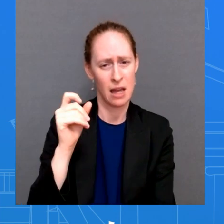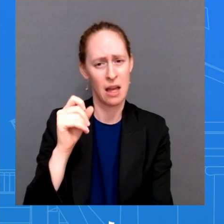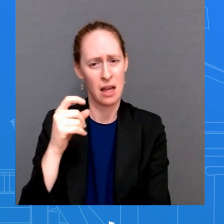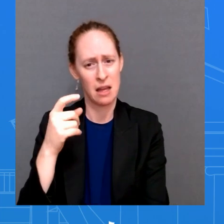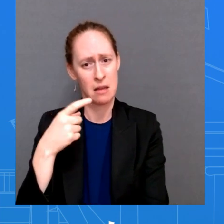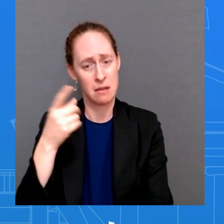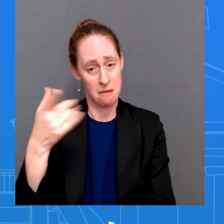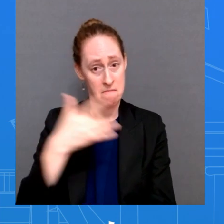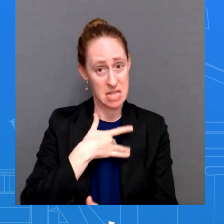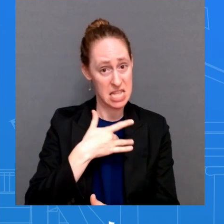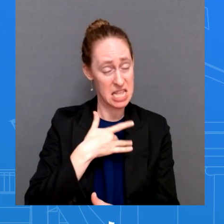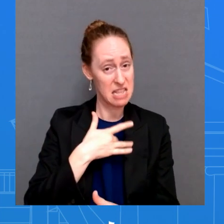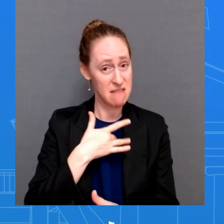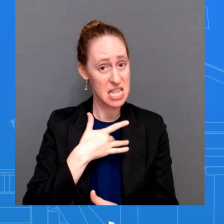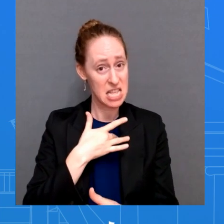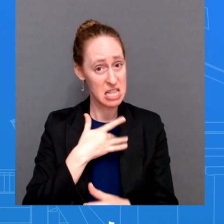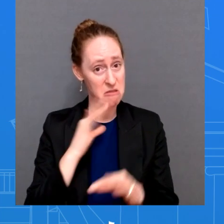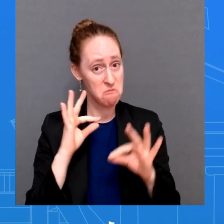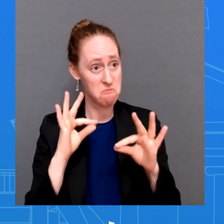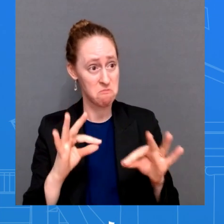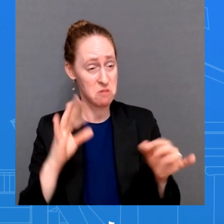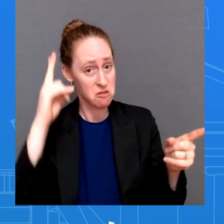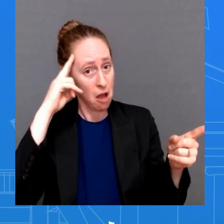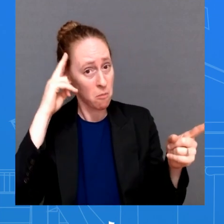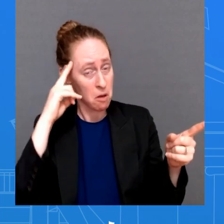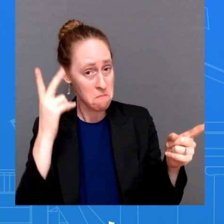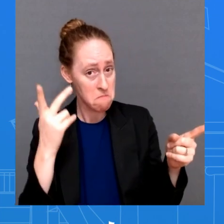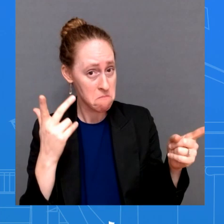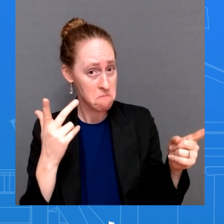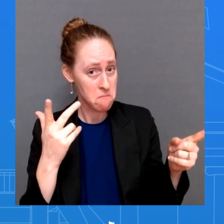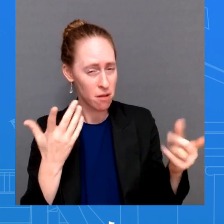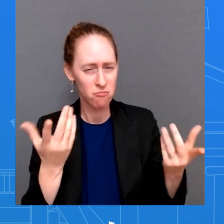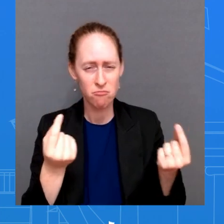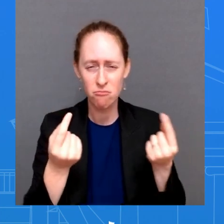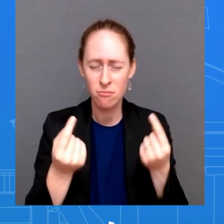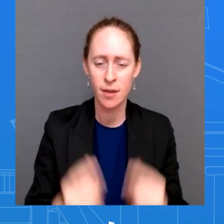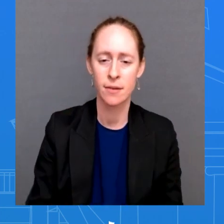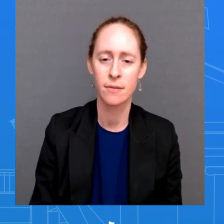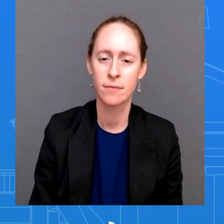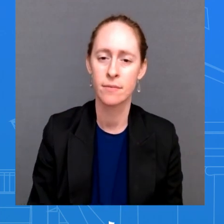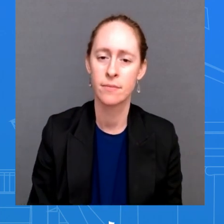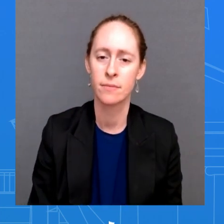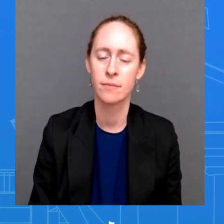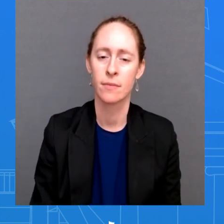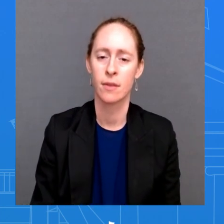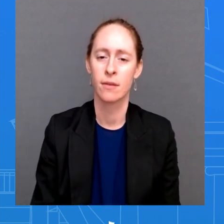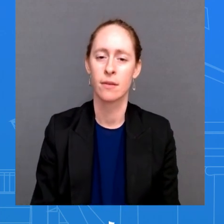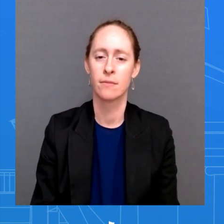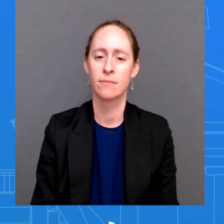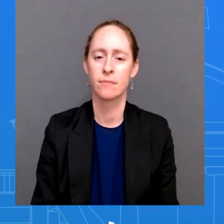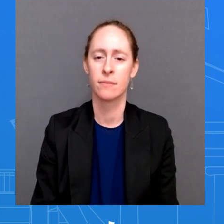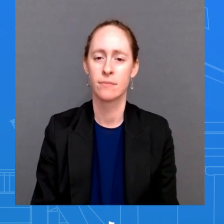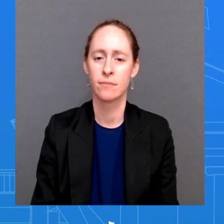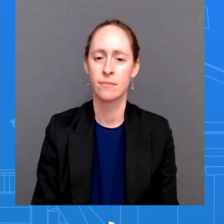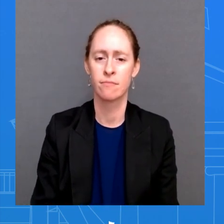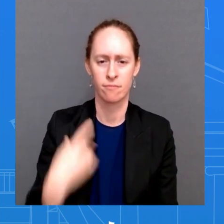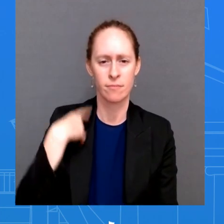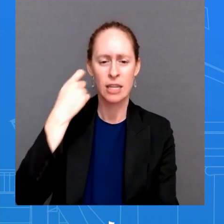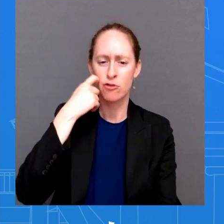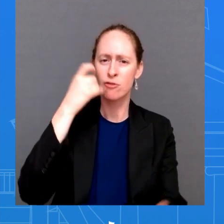the way we look at this is that if you -- I laid out the gas prices and how that's gone down. We went from 120 -- oh. (looks to television screen) -- The Press: It's gone now.